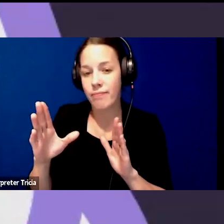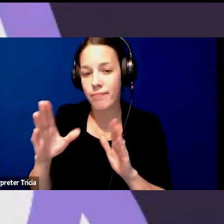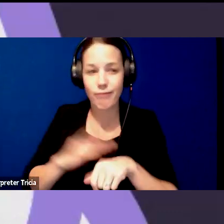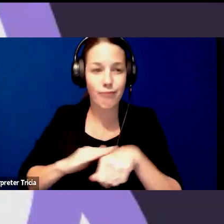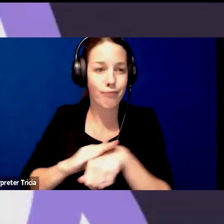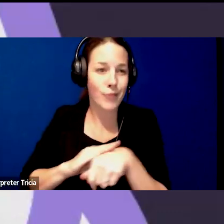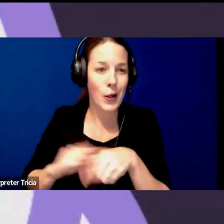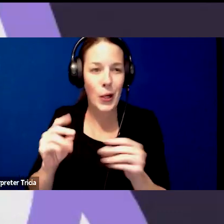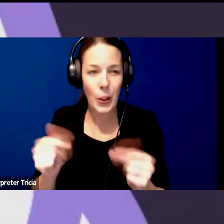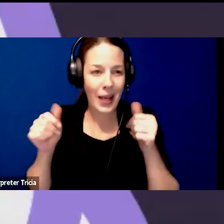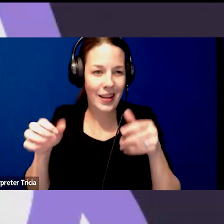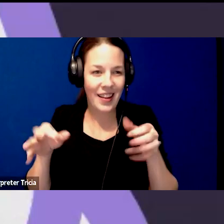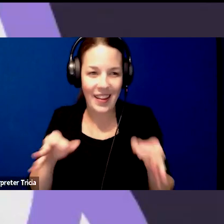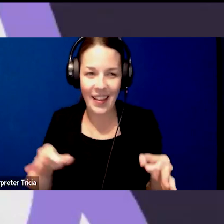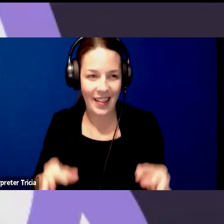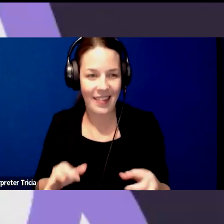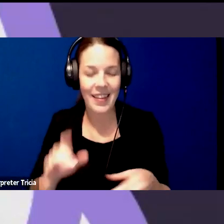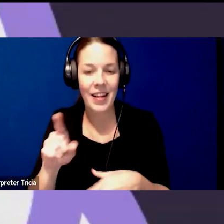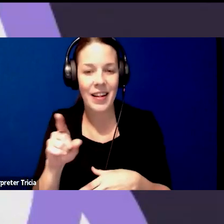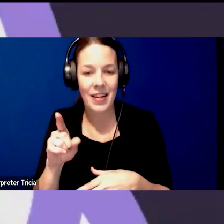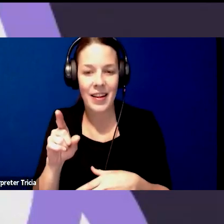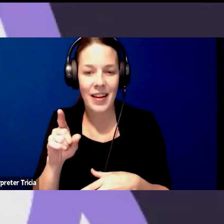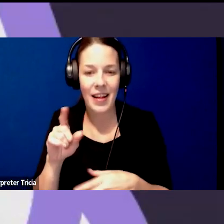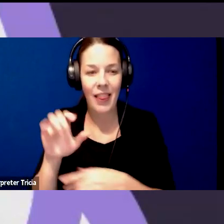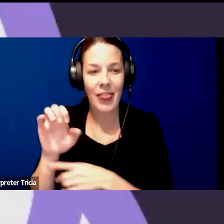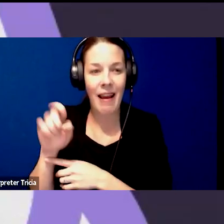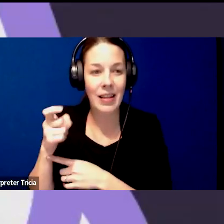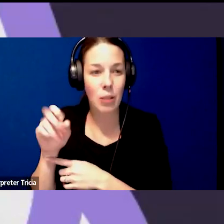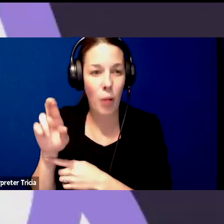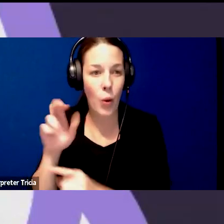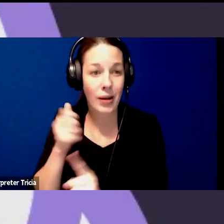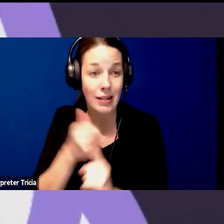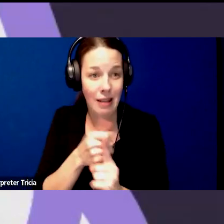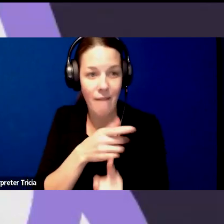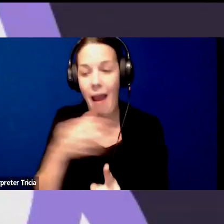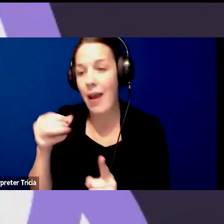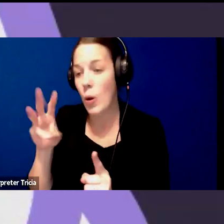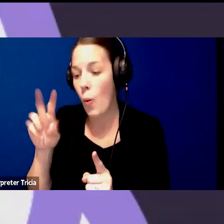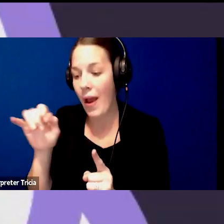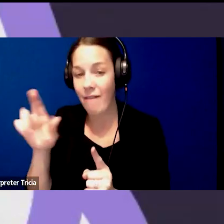virtual walkthrough of the explorer and where the wayfinder is in context to that.